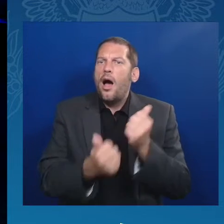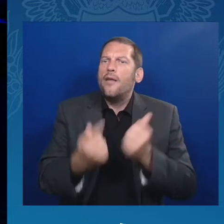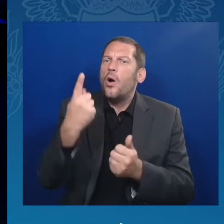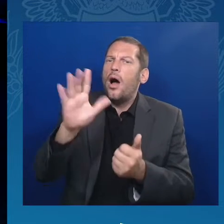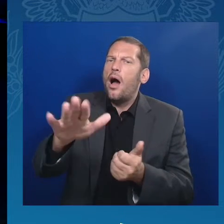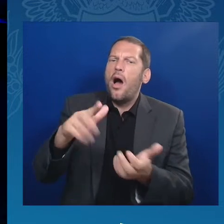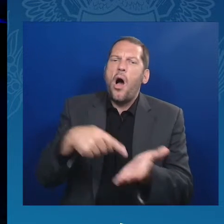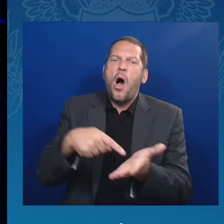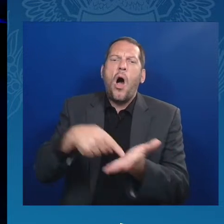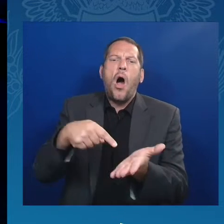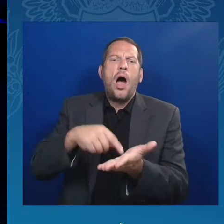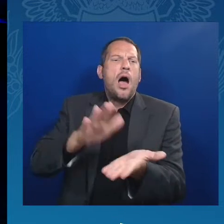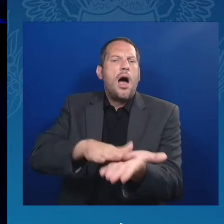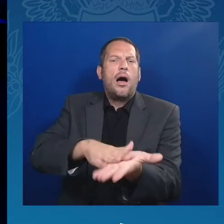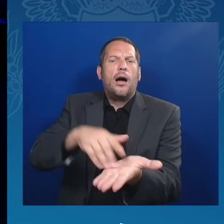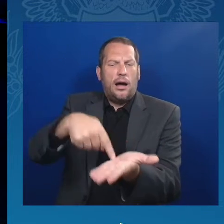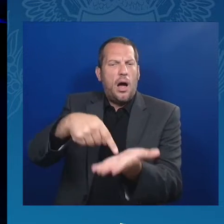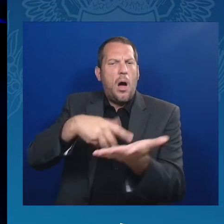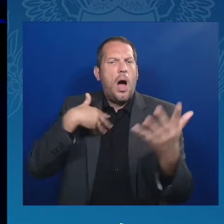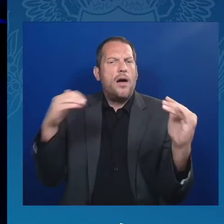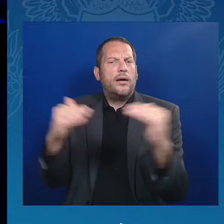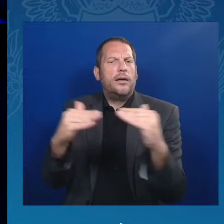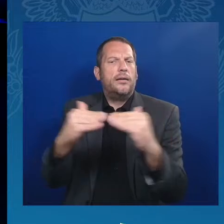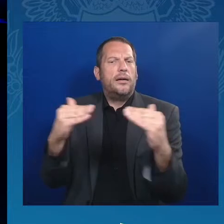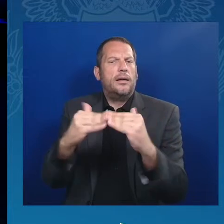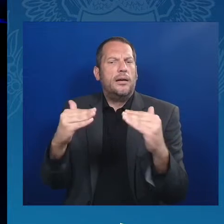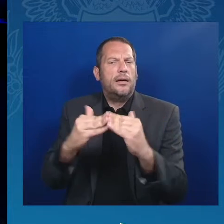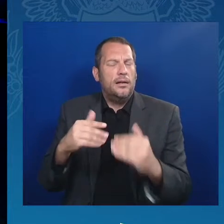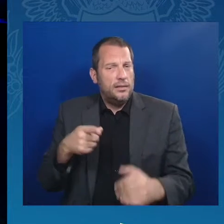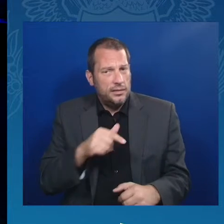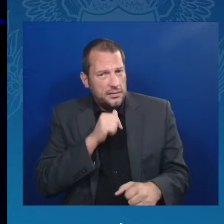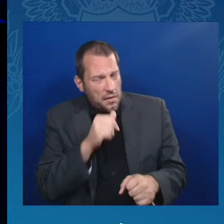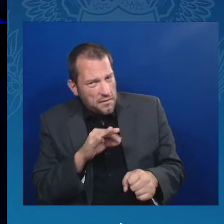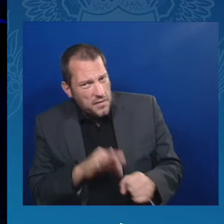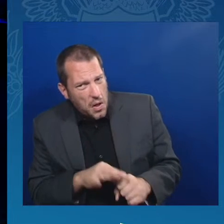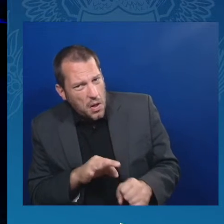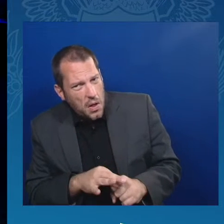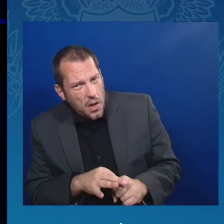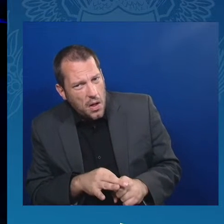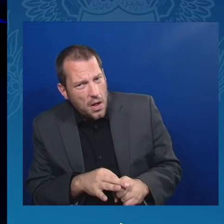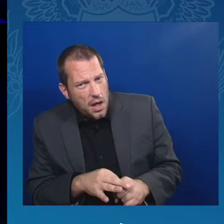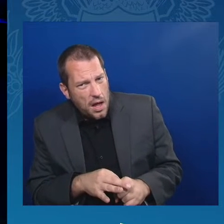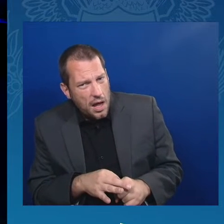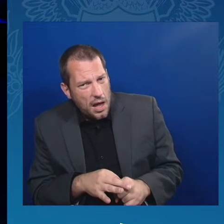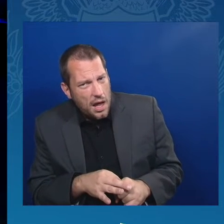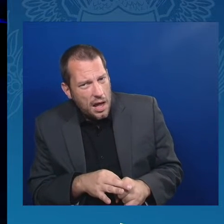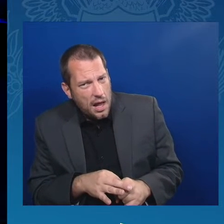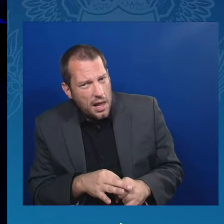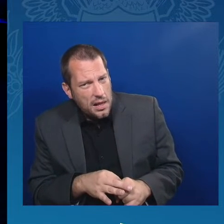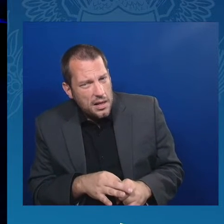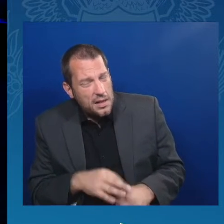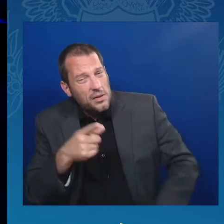No. How? Man, I hope they do. They owe us. I go down there.